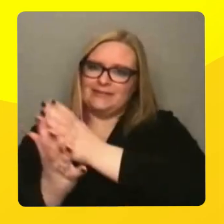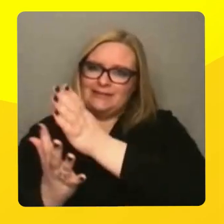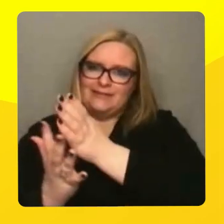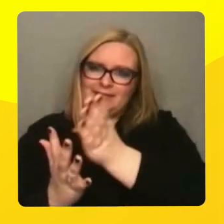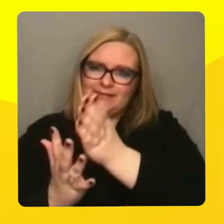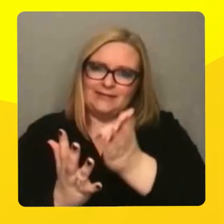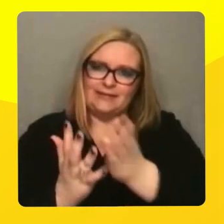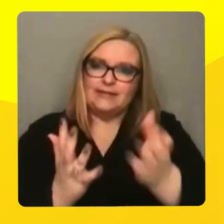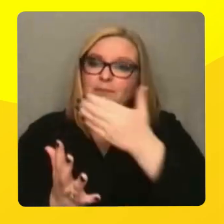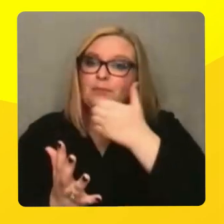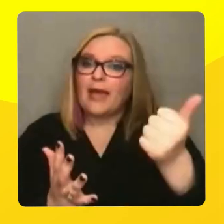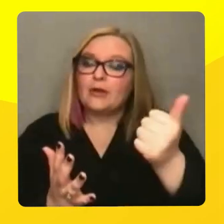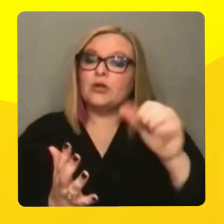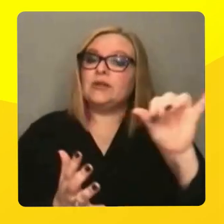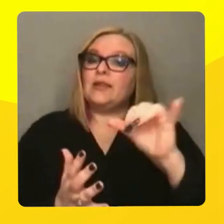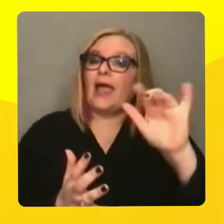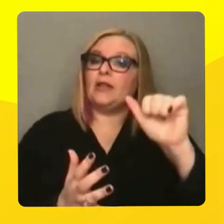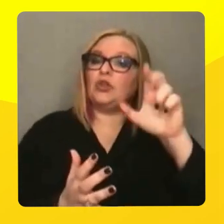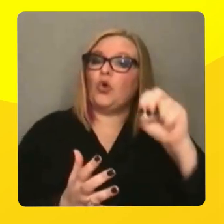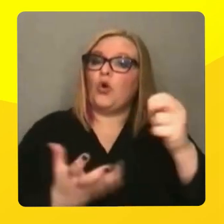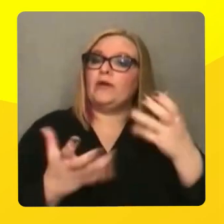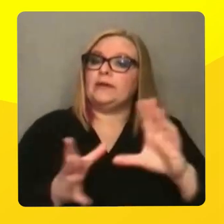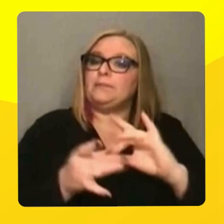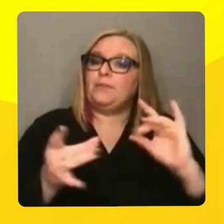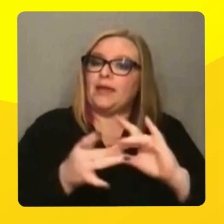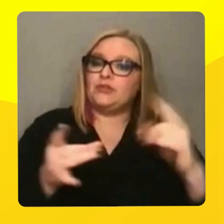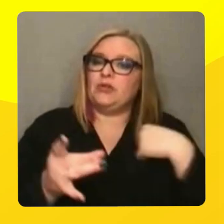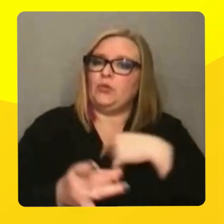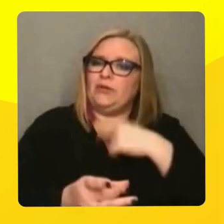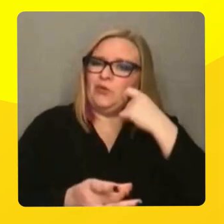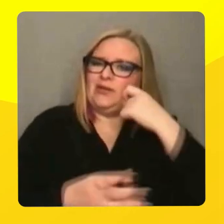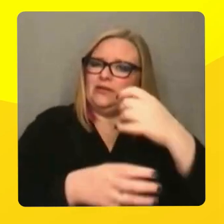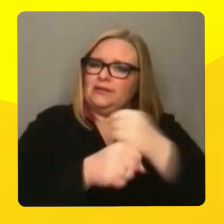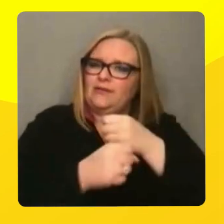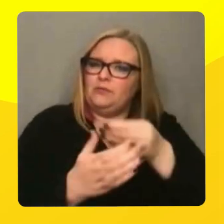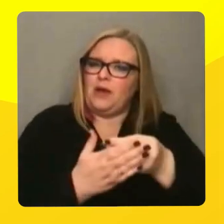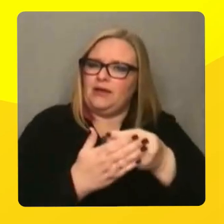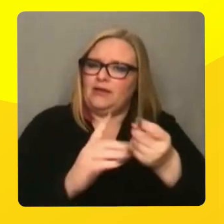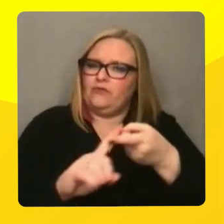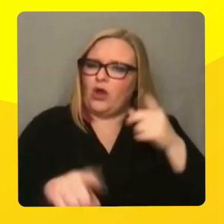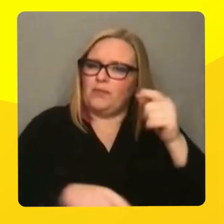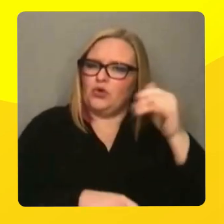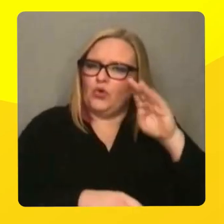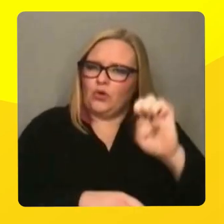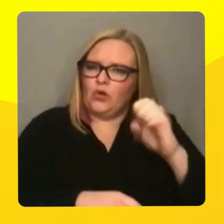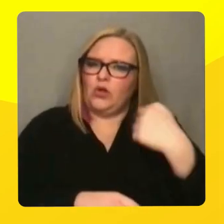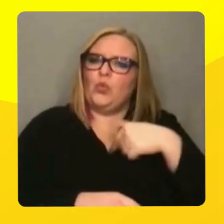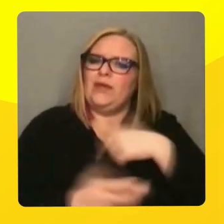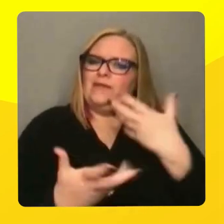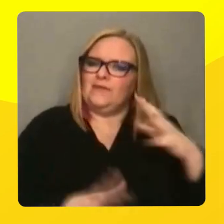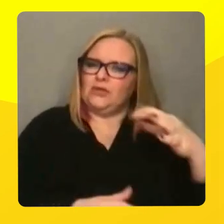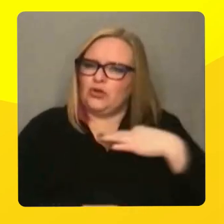And like Lauren mentioned, we also have recently received some money from Google and have applied for another grant or two.